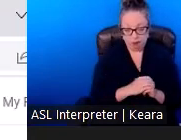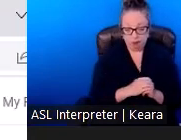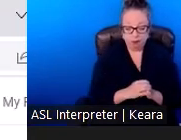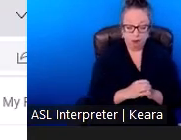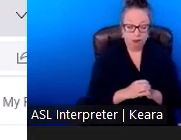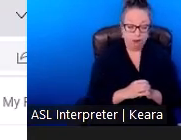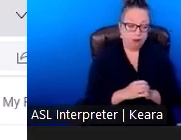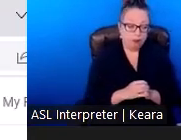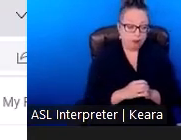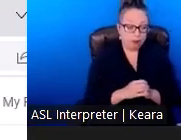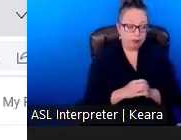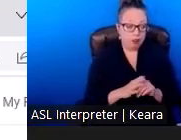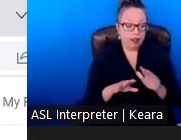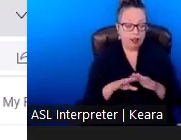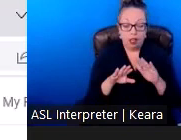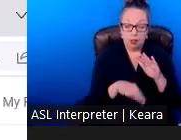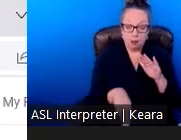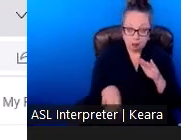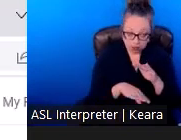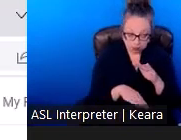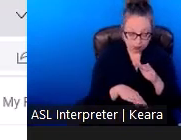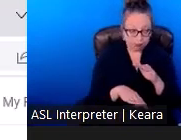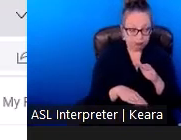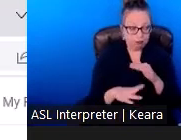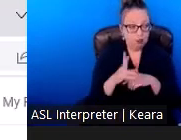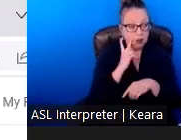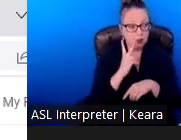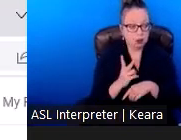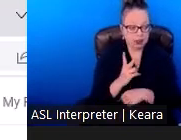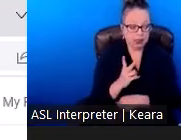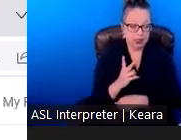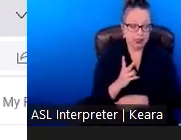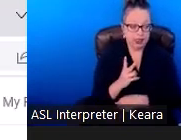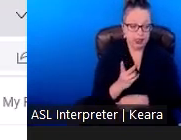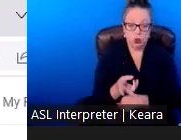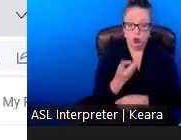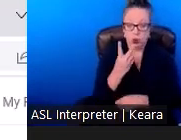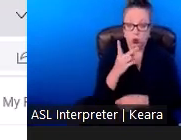At the bottom of the Work Samples tab, you will also be asked two questions that are